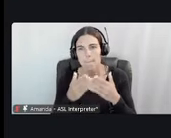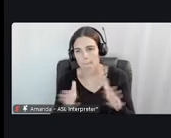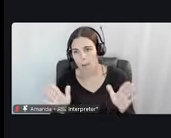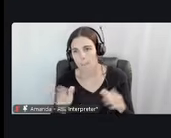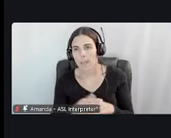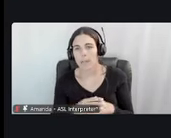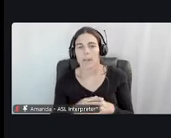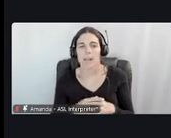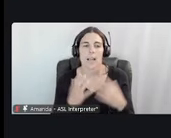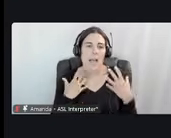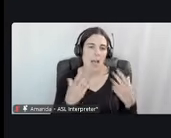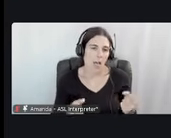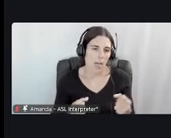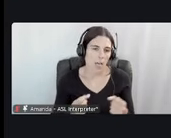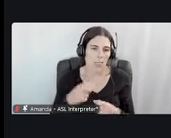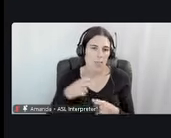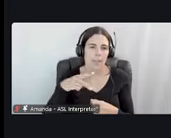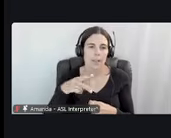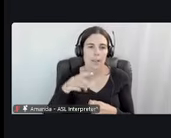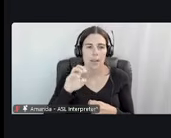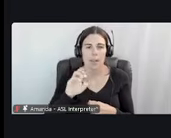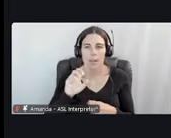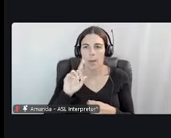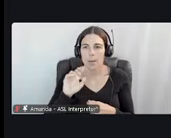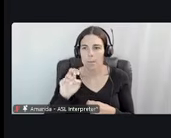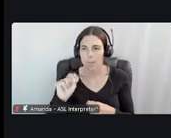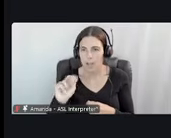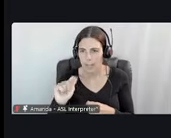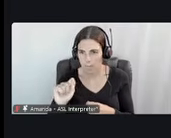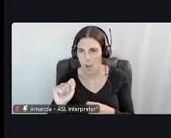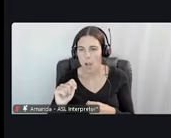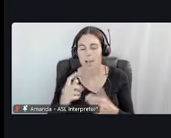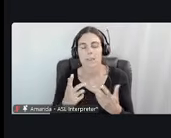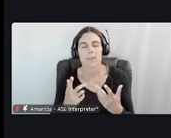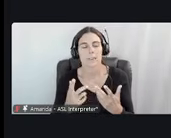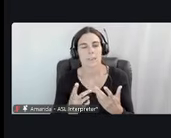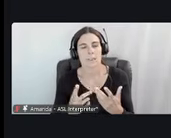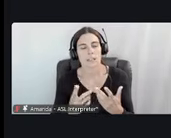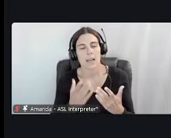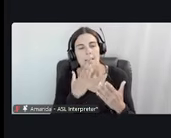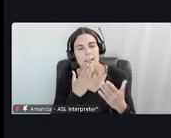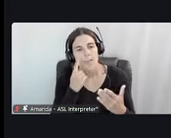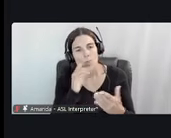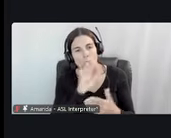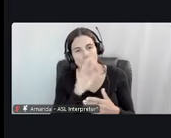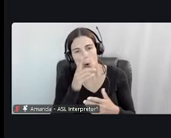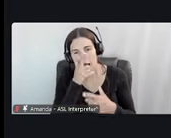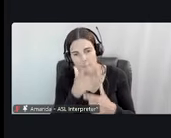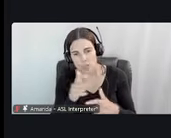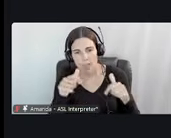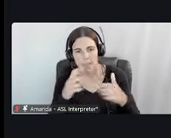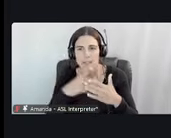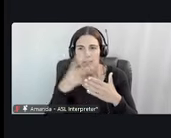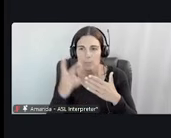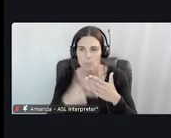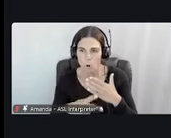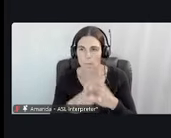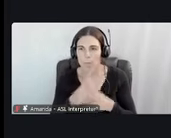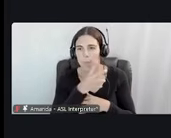Services, I want to thank you for your interest in the RHTP program uh and the NC roots region 4 hub.